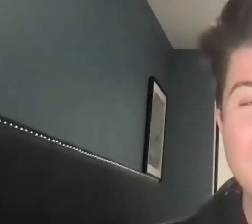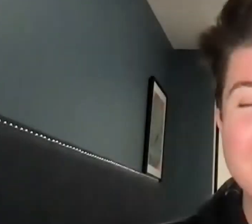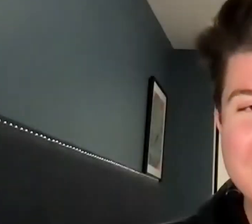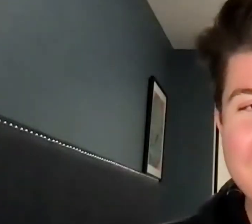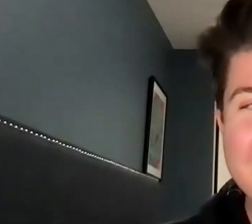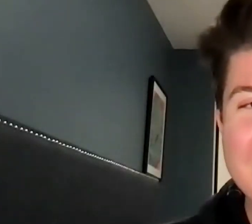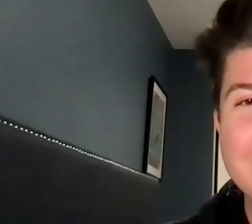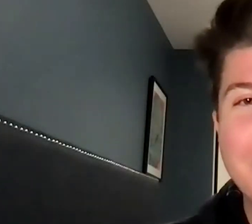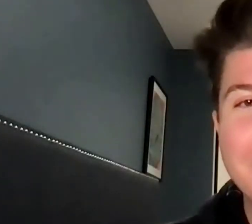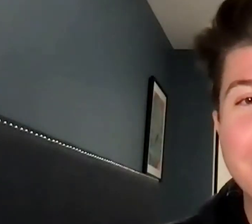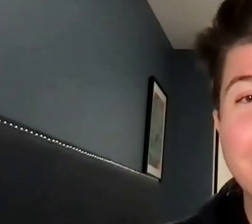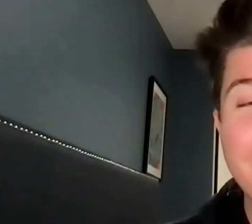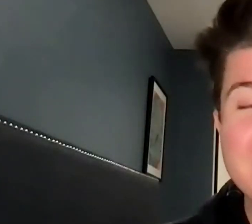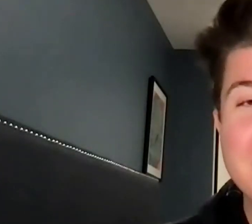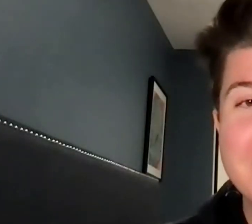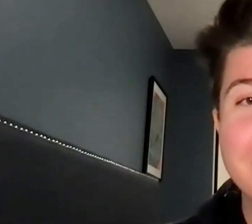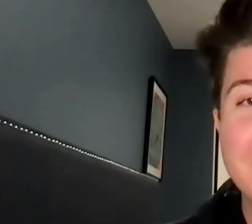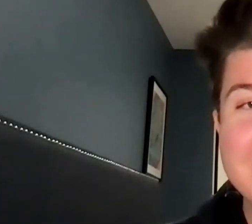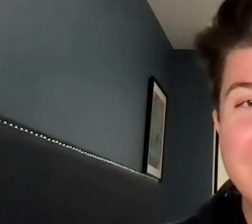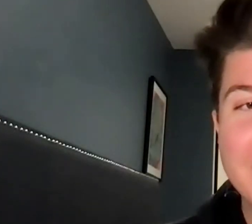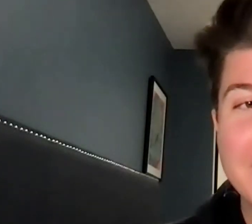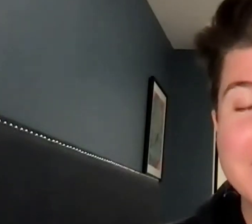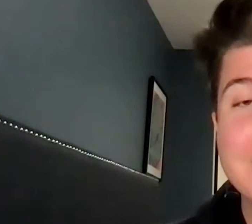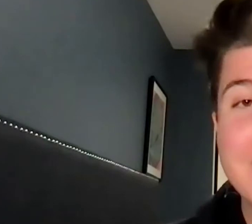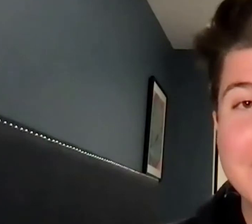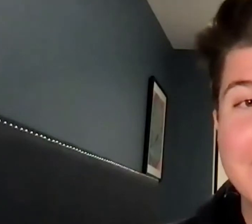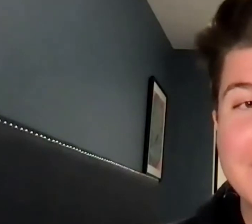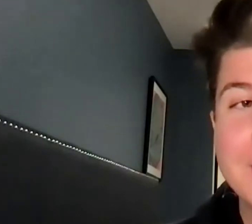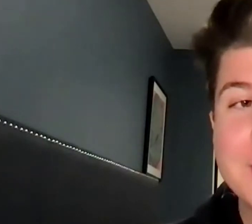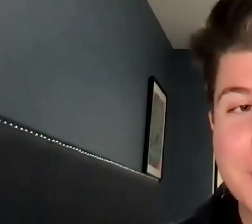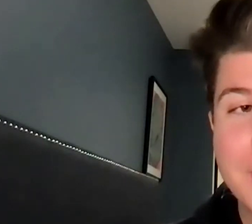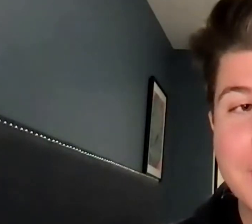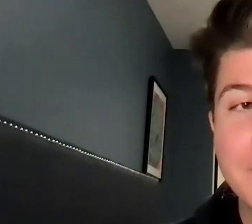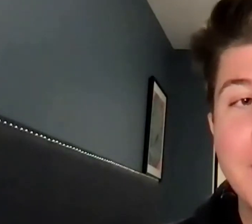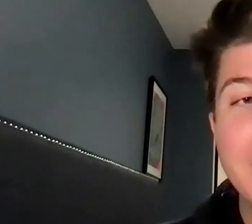we're so excited to welcome representative leslie herrod as our saturday keynote speaker